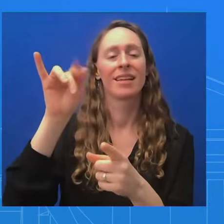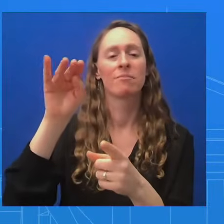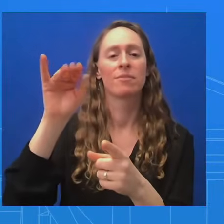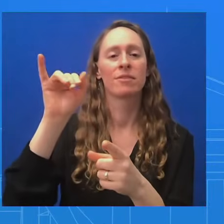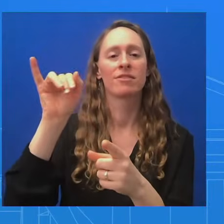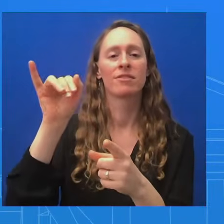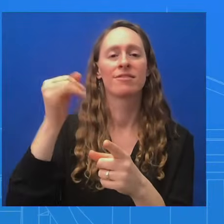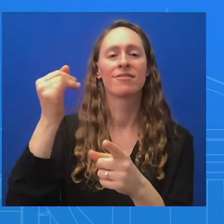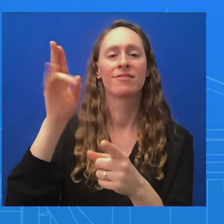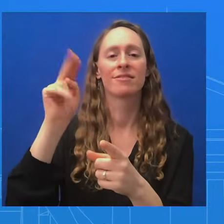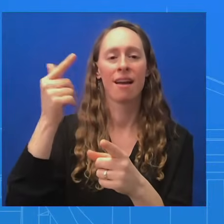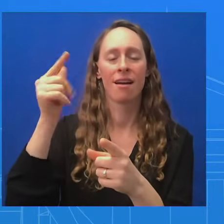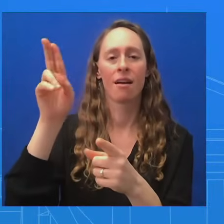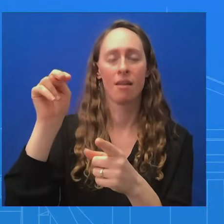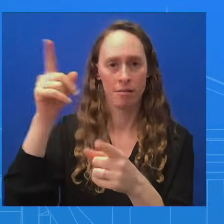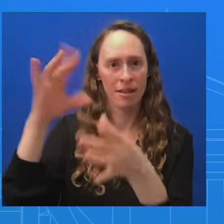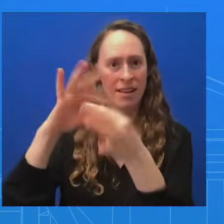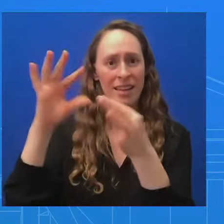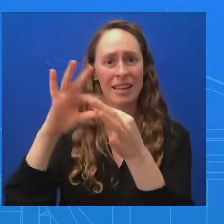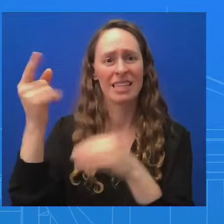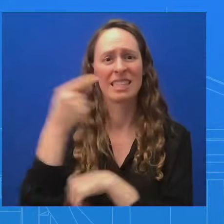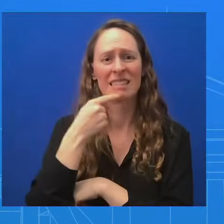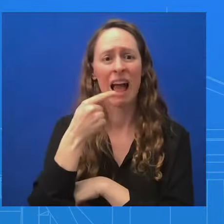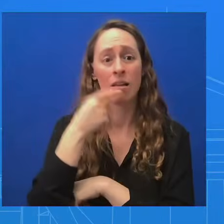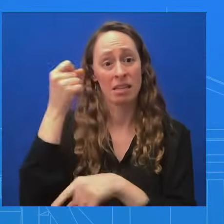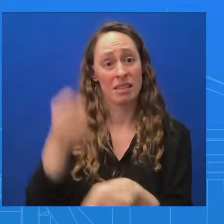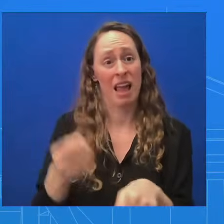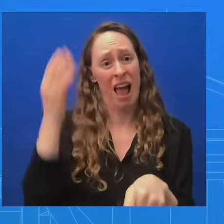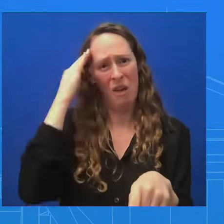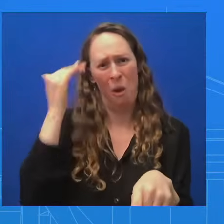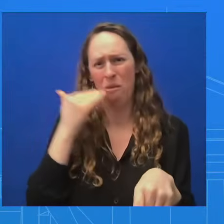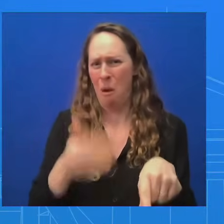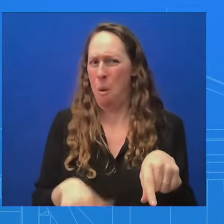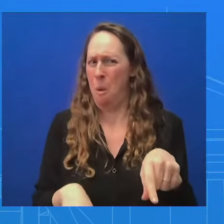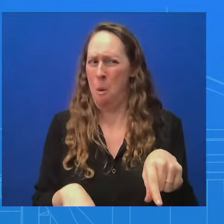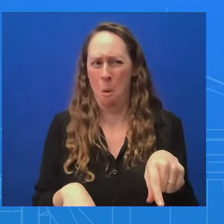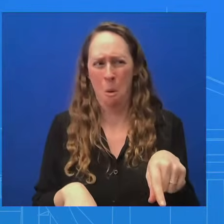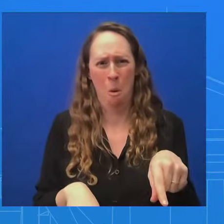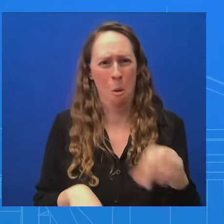South Korea and United States and Japan with nuclear weapons.